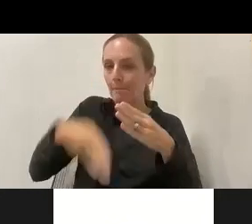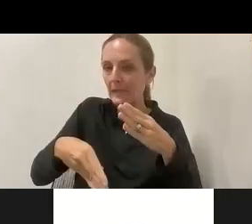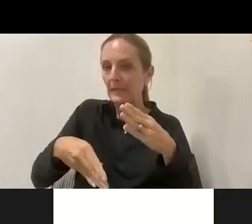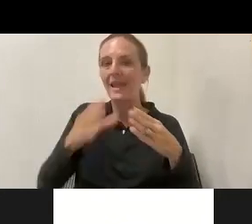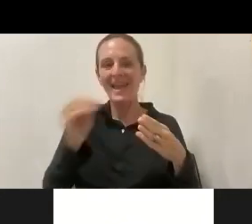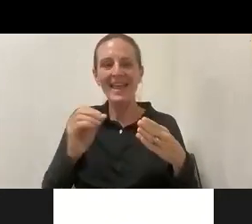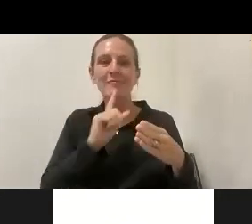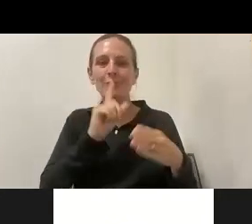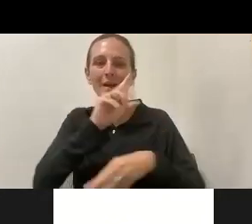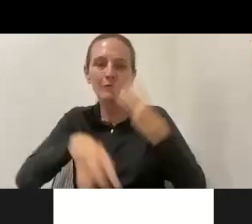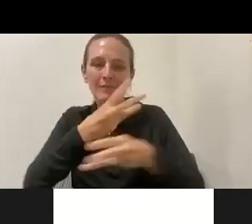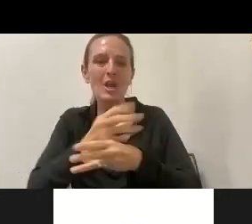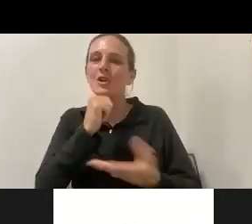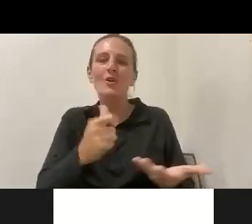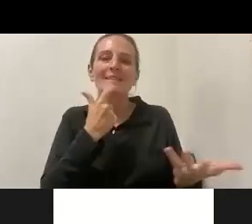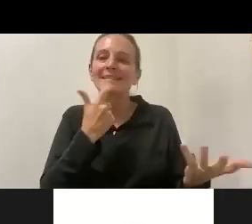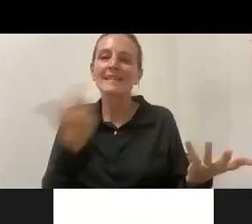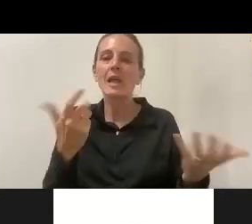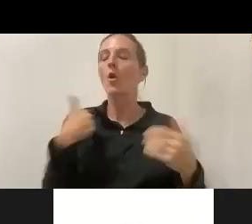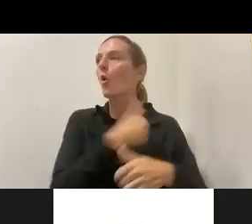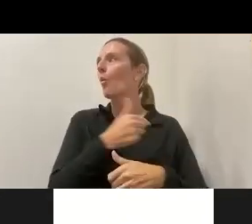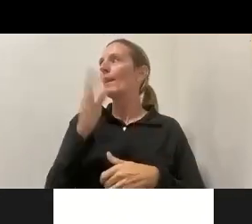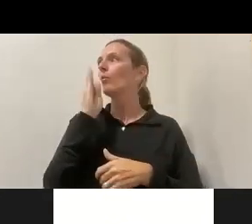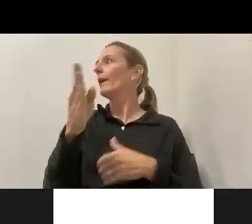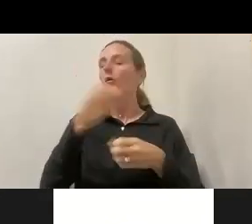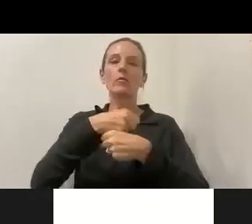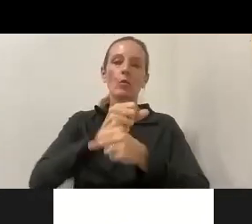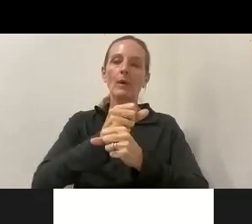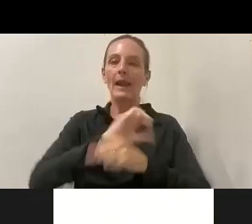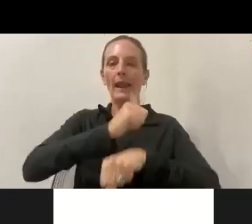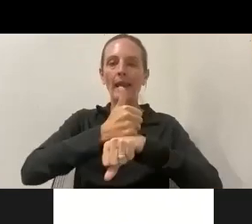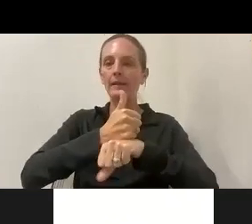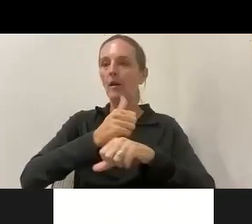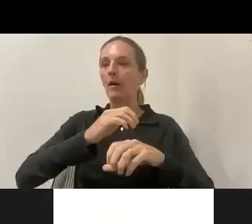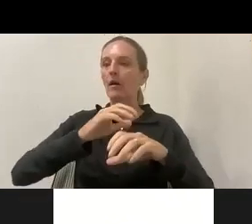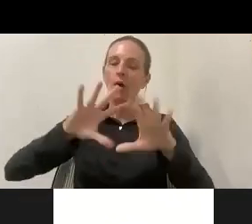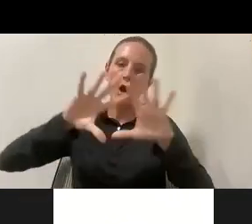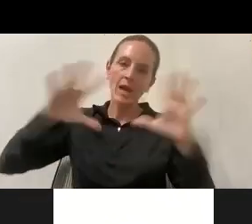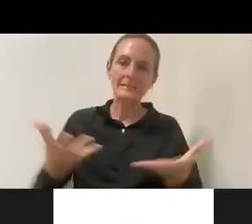you’re not going to say we're going to create an entire community of fluent speakers immediately,